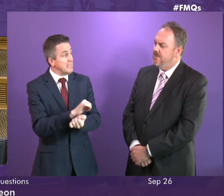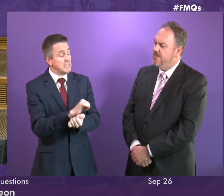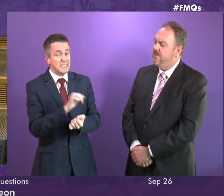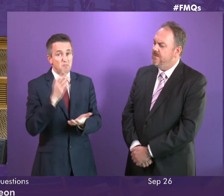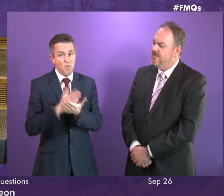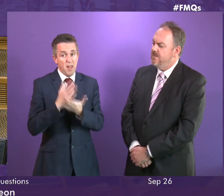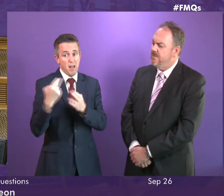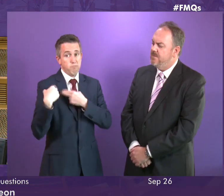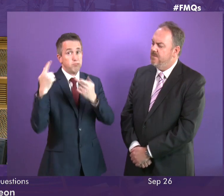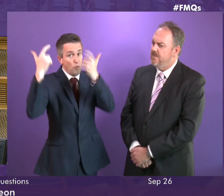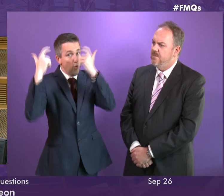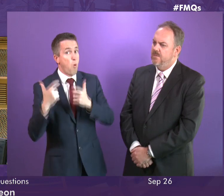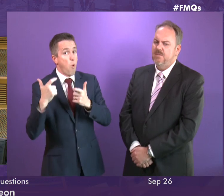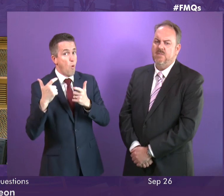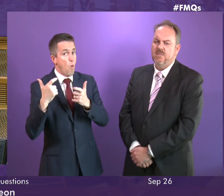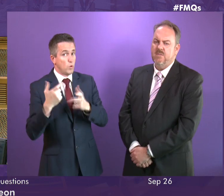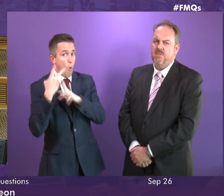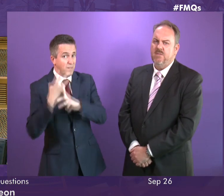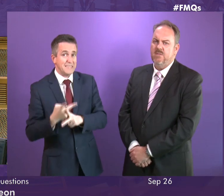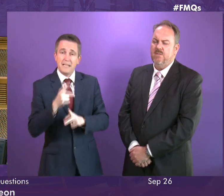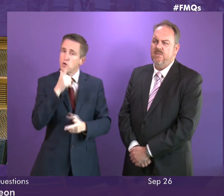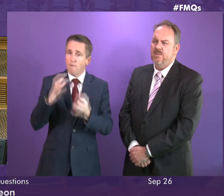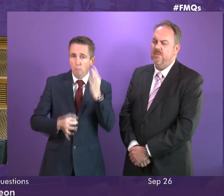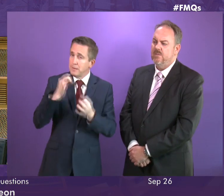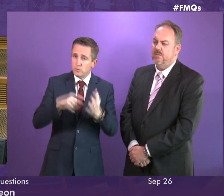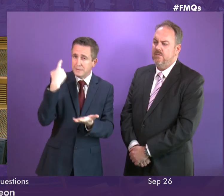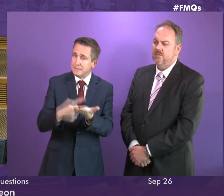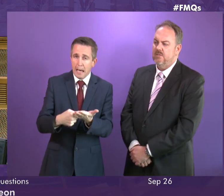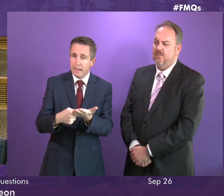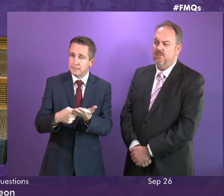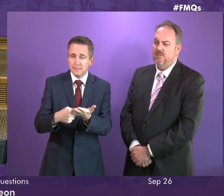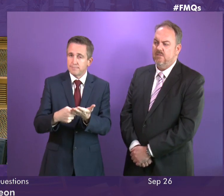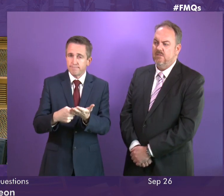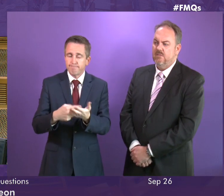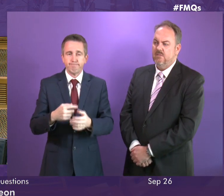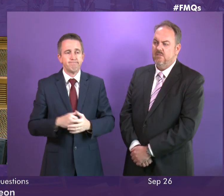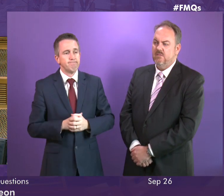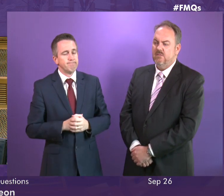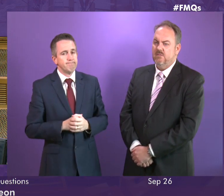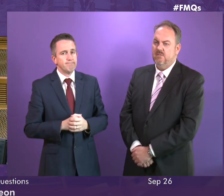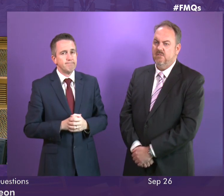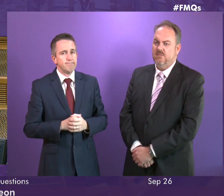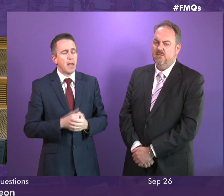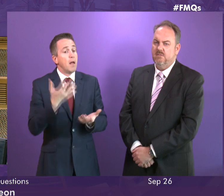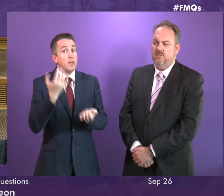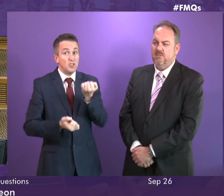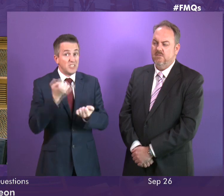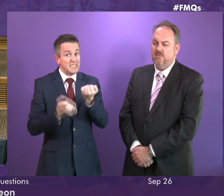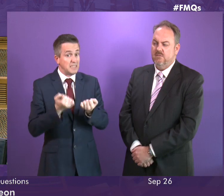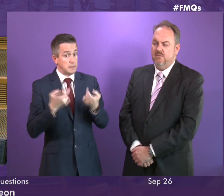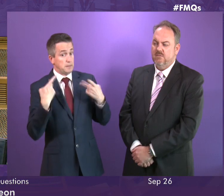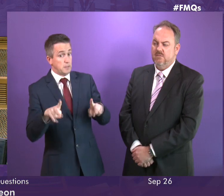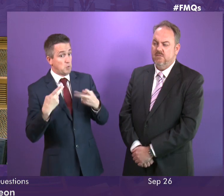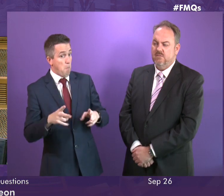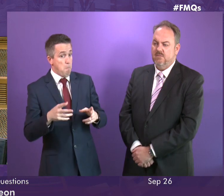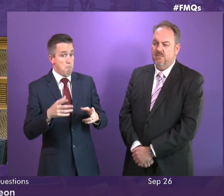sentencing be a matter for courts—not politicians. Although I am absolutely of the view that